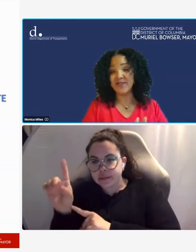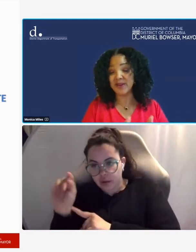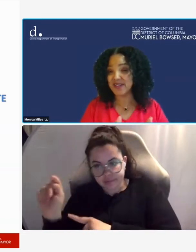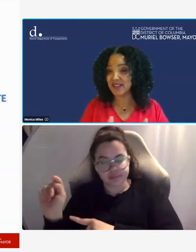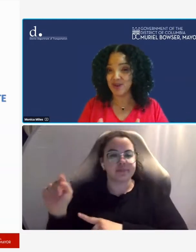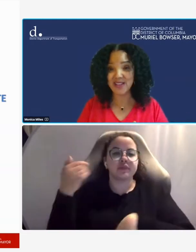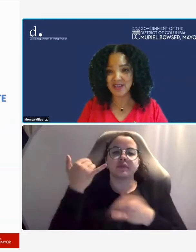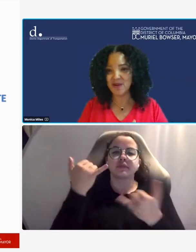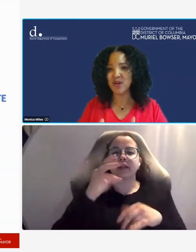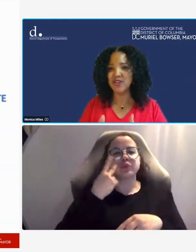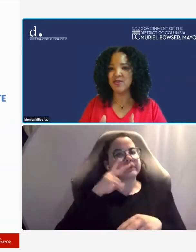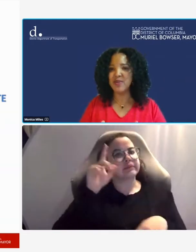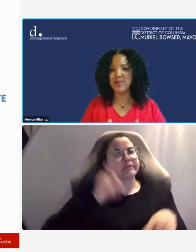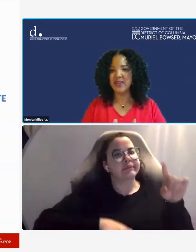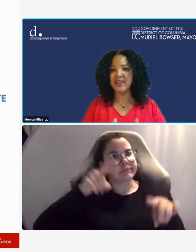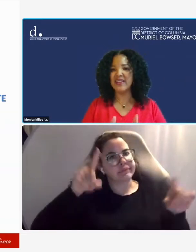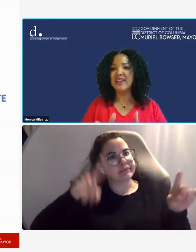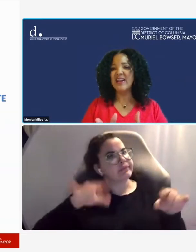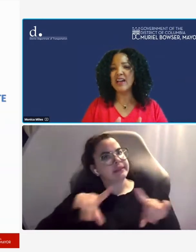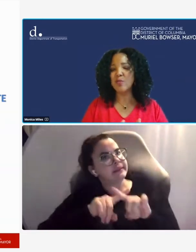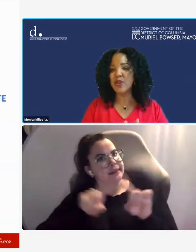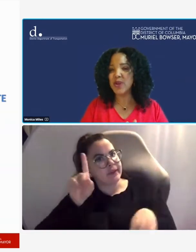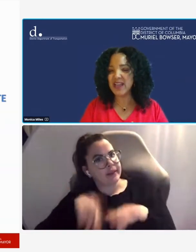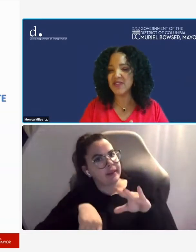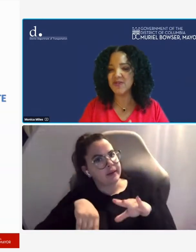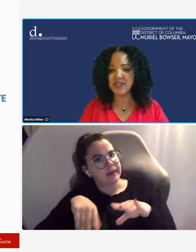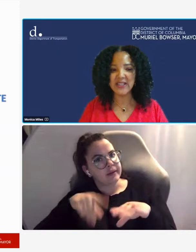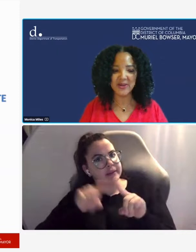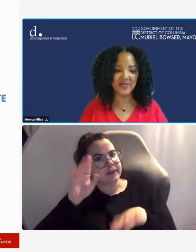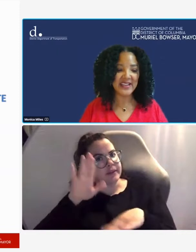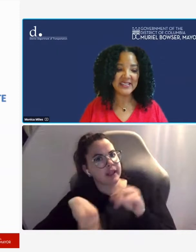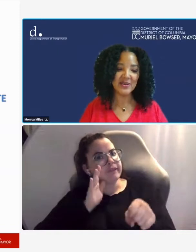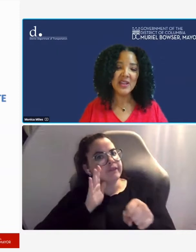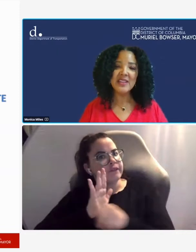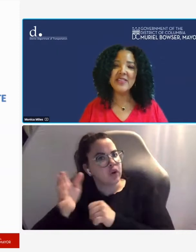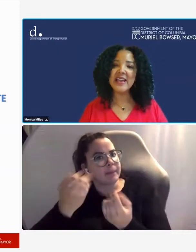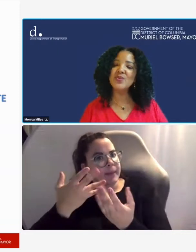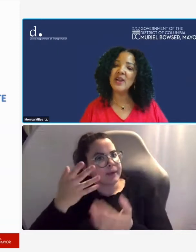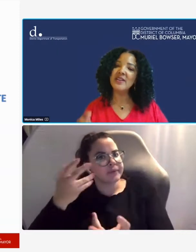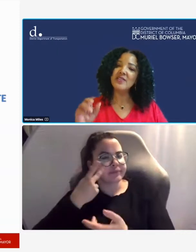varies greatly from what you would be billing um when you had the fully loaded rate so that's why